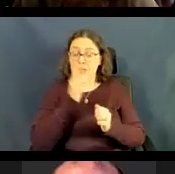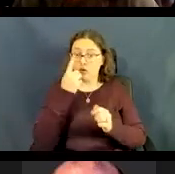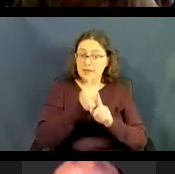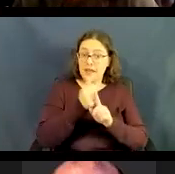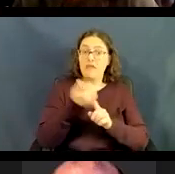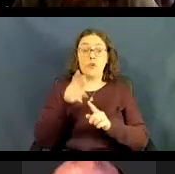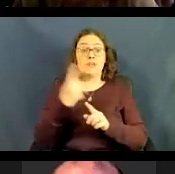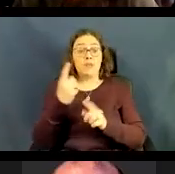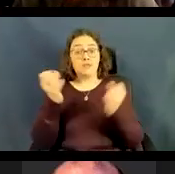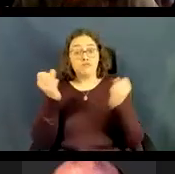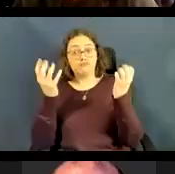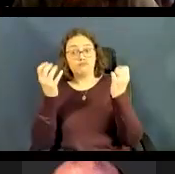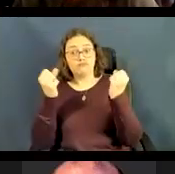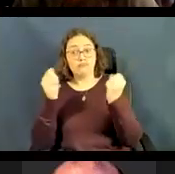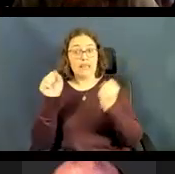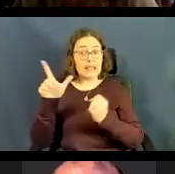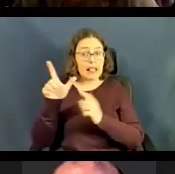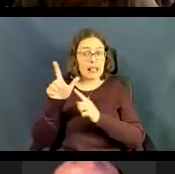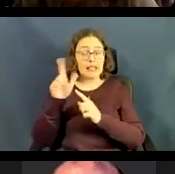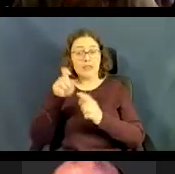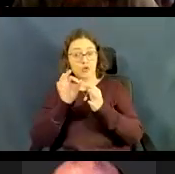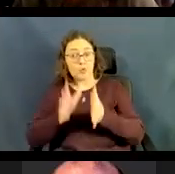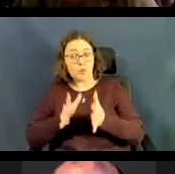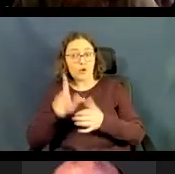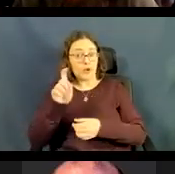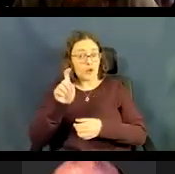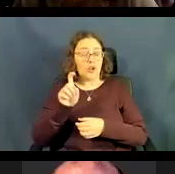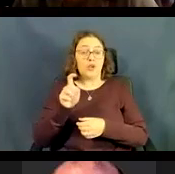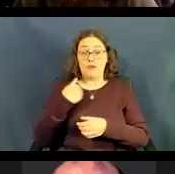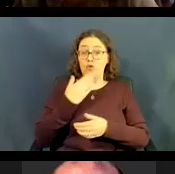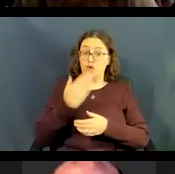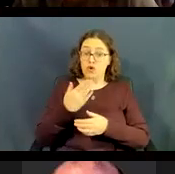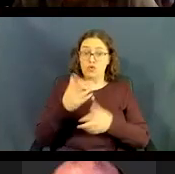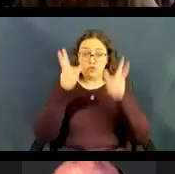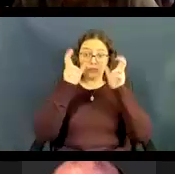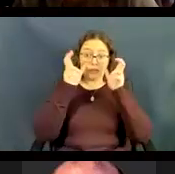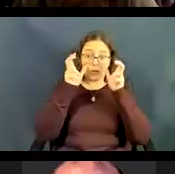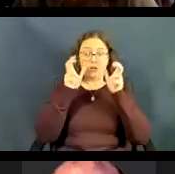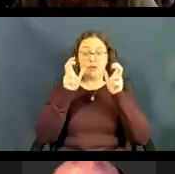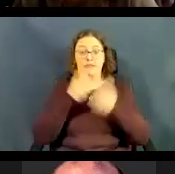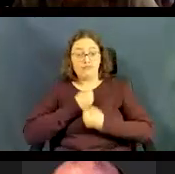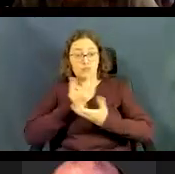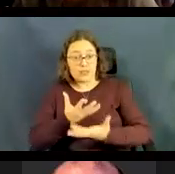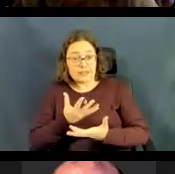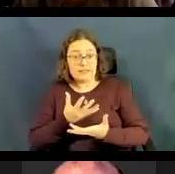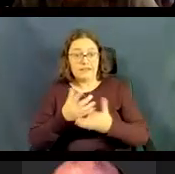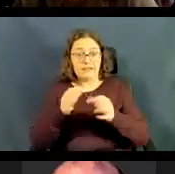I am going to virtually click that link right now. Let me switch over to Google. Click that link. When you click that link, oh my goodness.